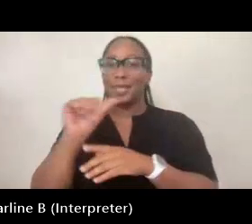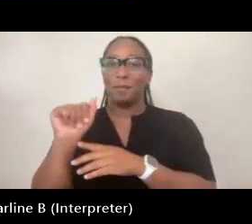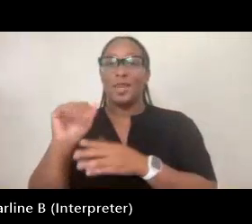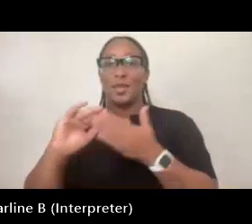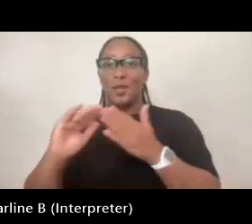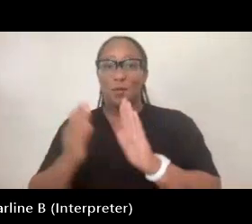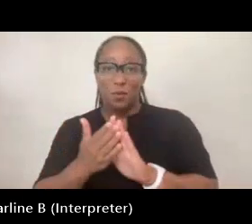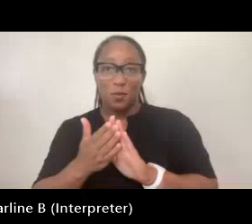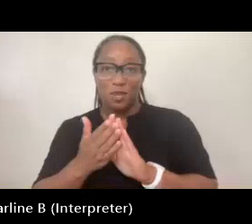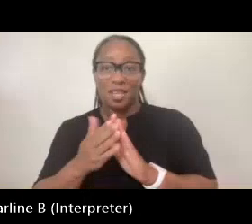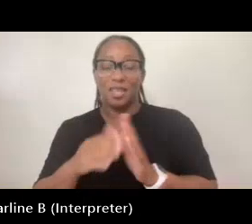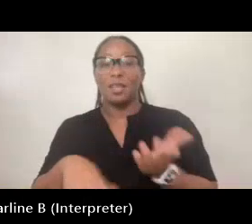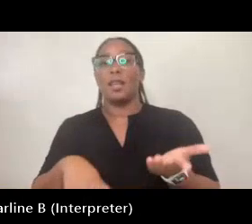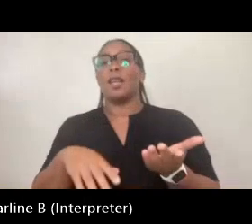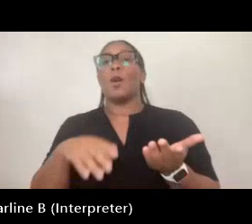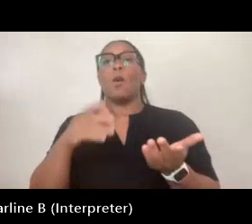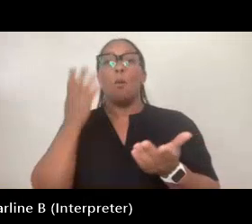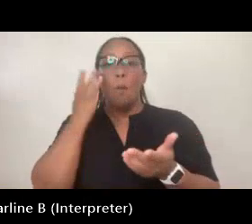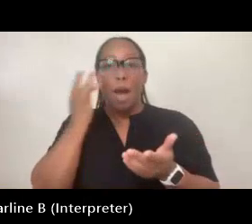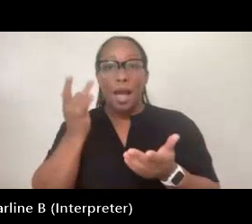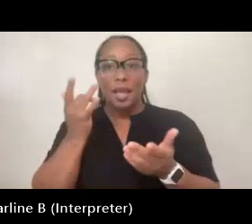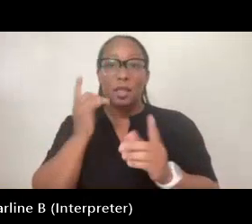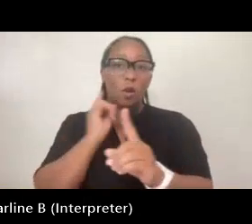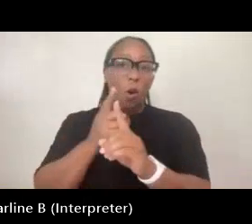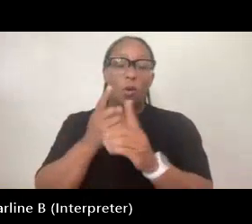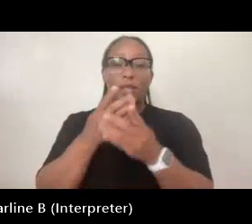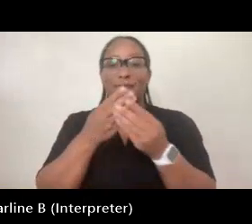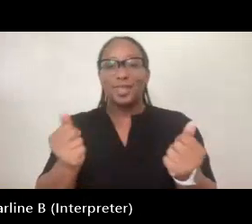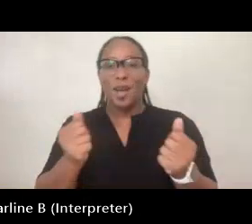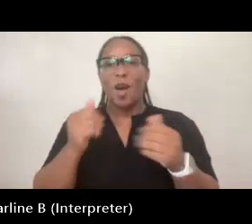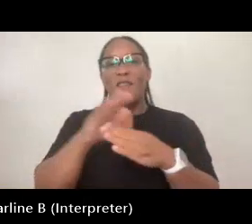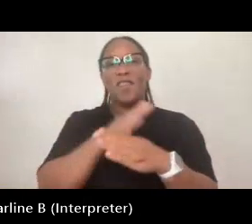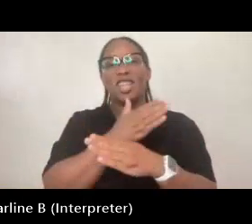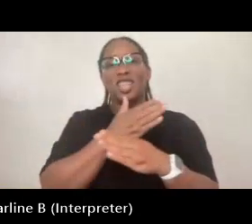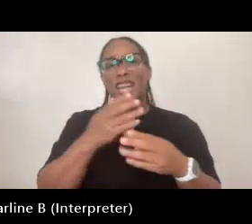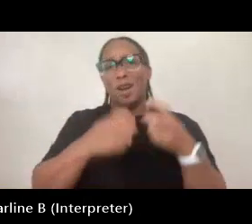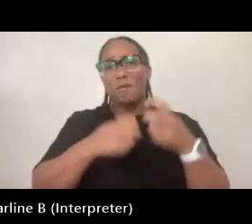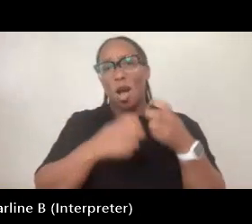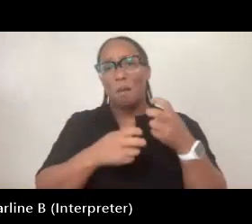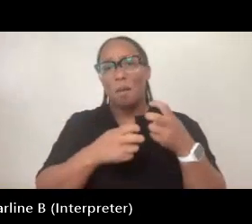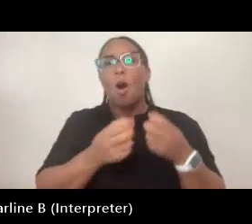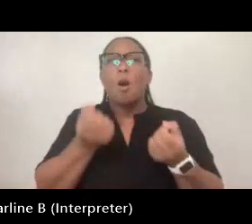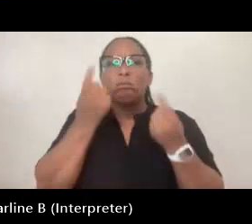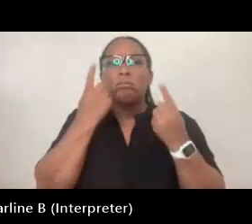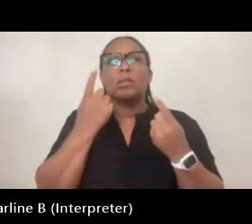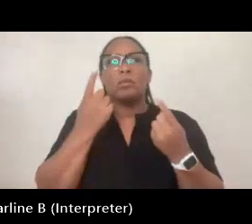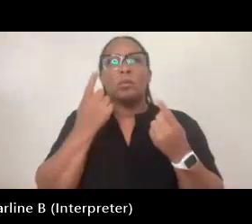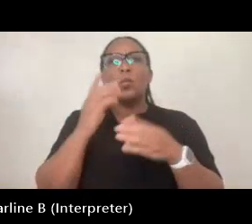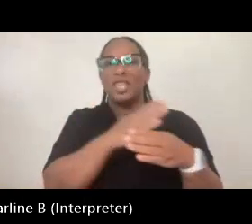from the disability community, all towards solving a shared problem or realizing a shared aspiration.